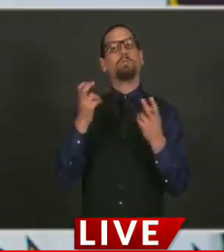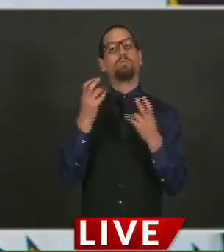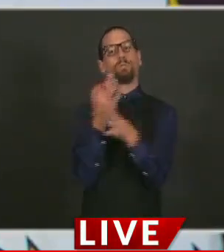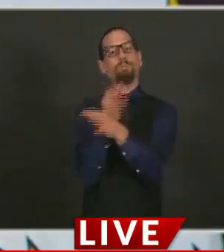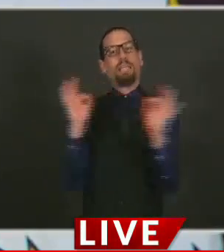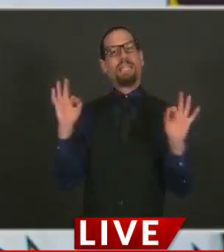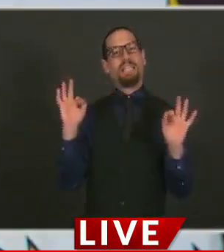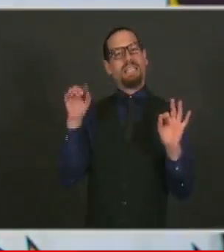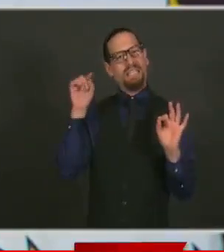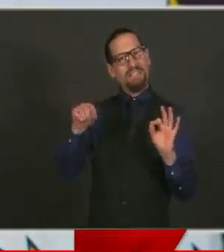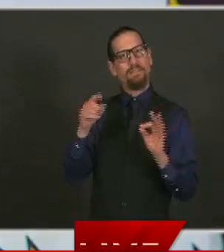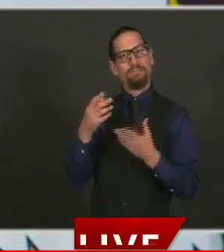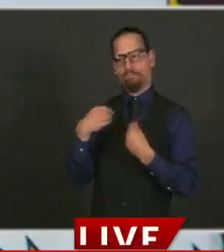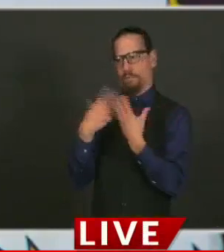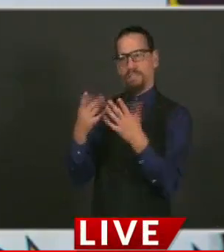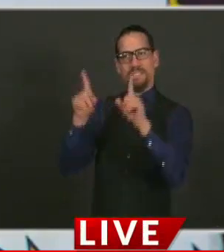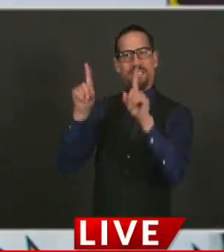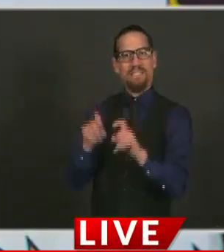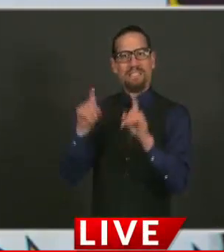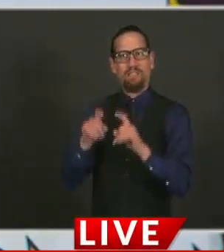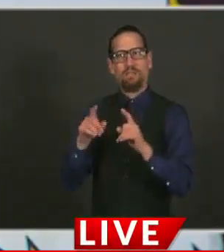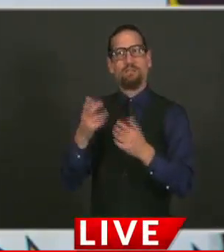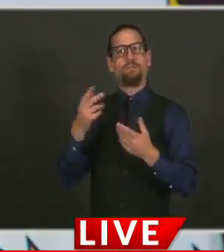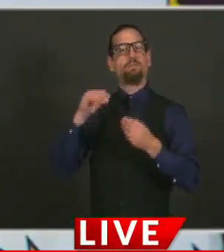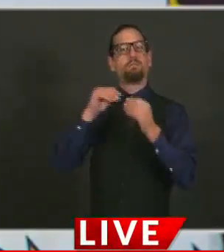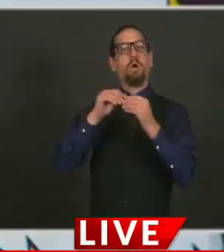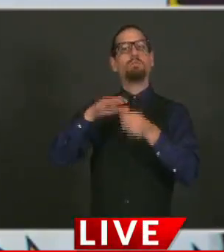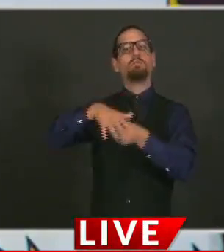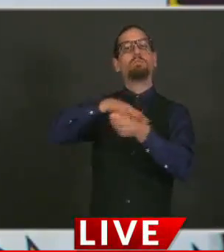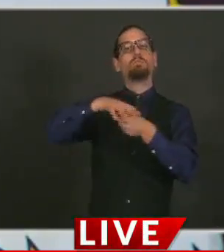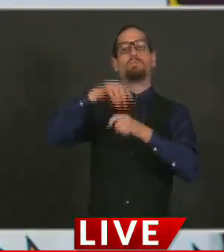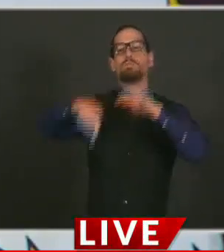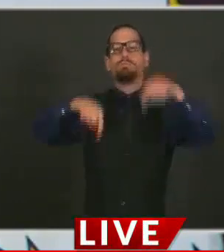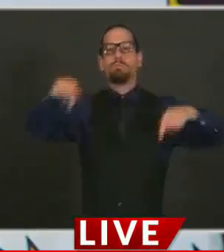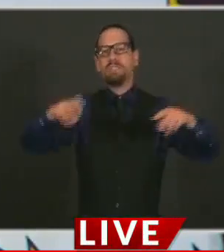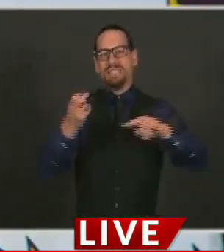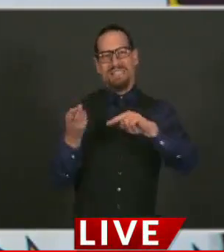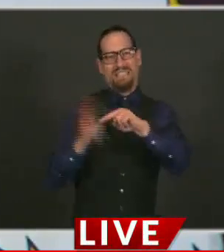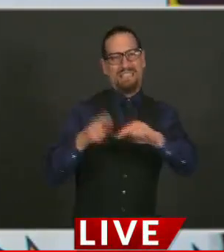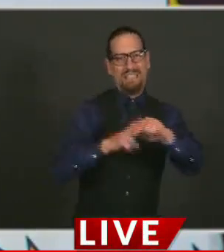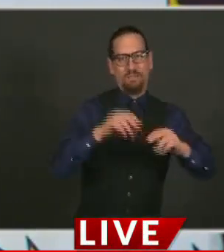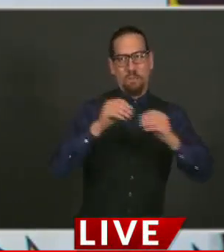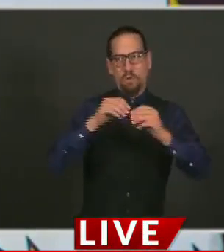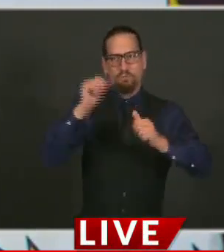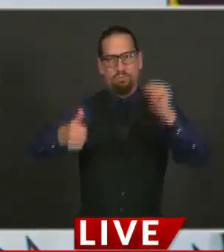WHAT I AM GOING TO DO IS RAMP UP MORE FREE ASYMPTOMATIC TESTING.